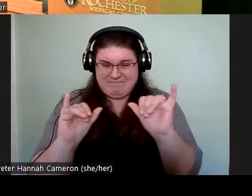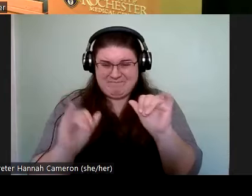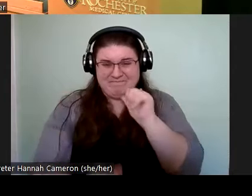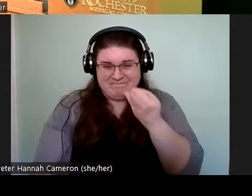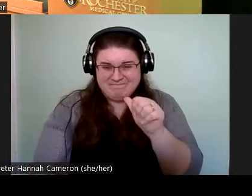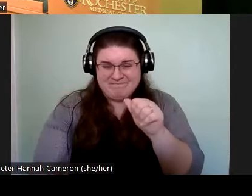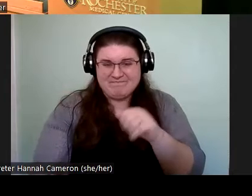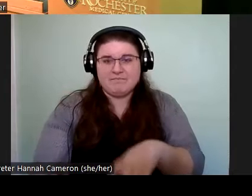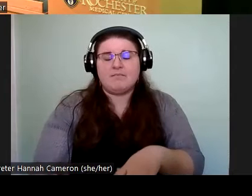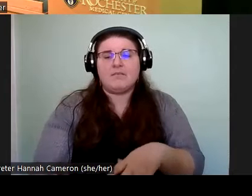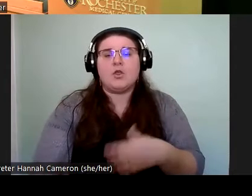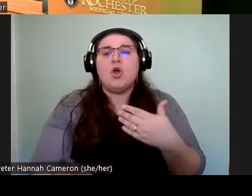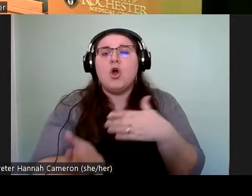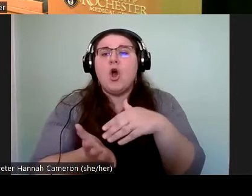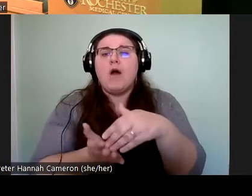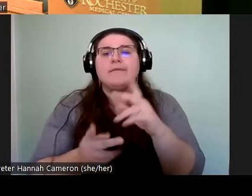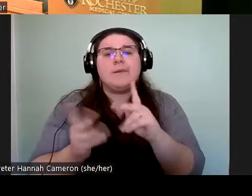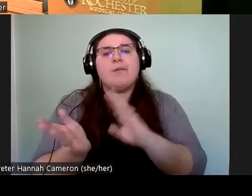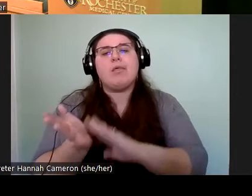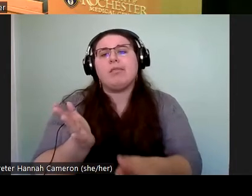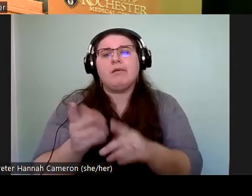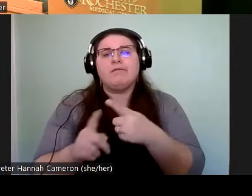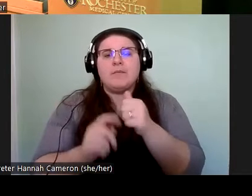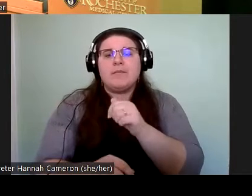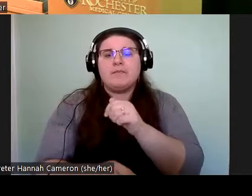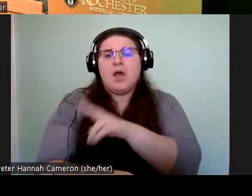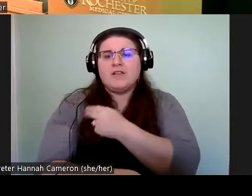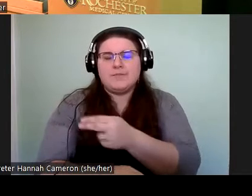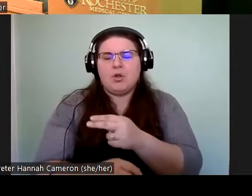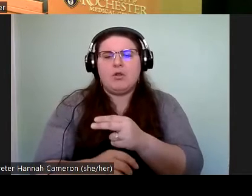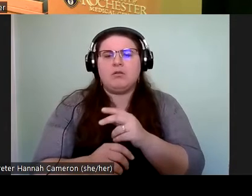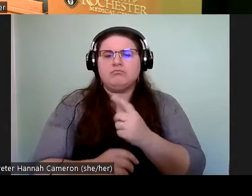from a hospital with no one in the room you all know in every other Hospital unit they tell you